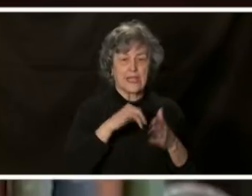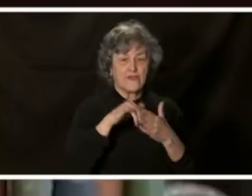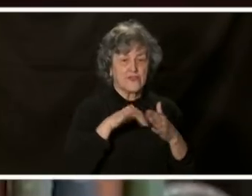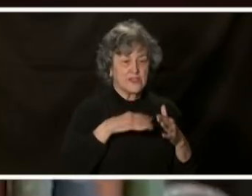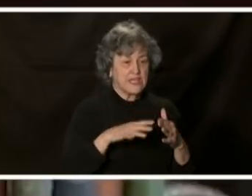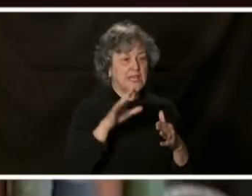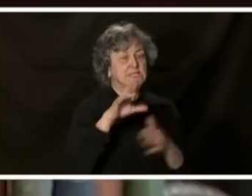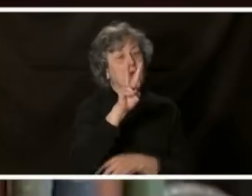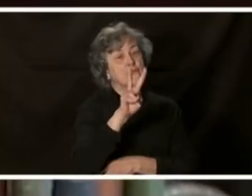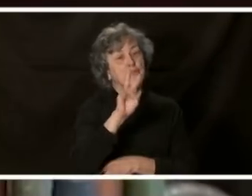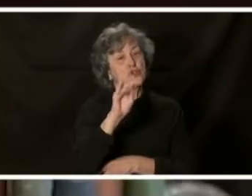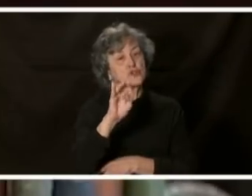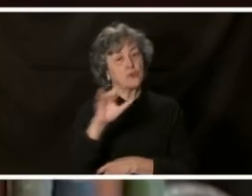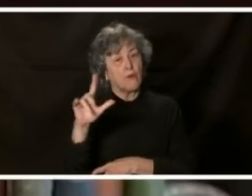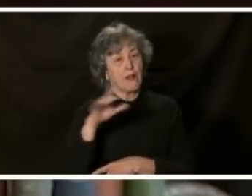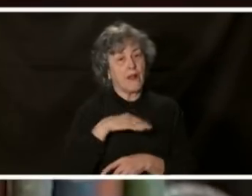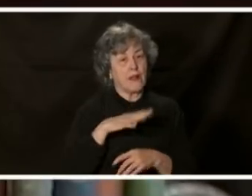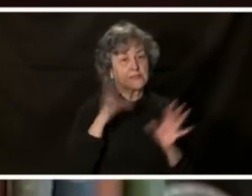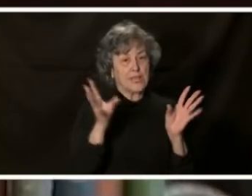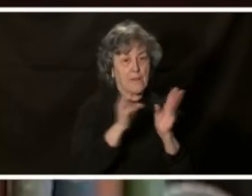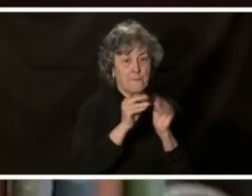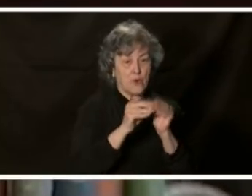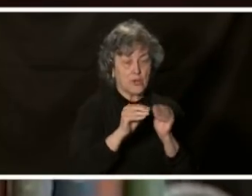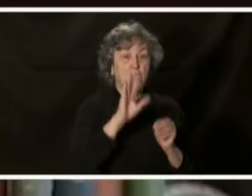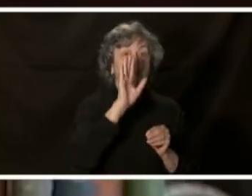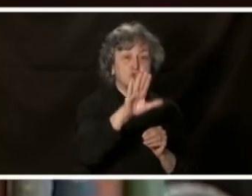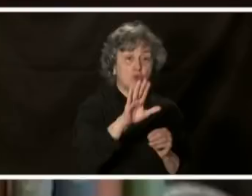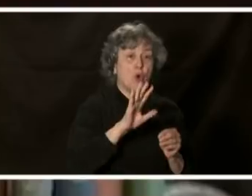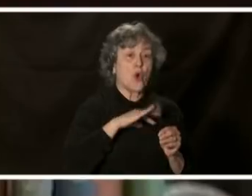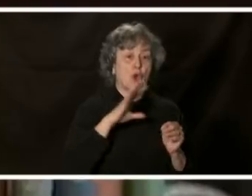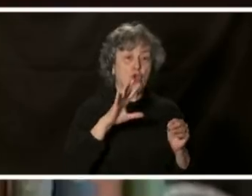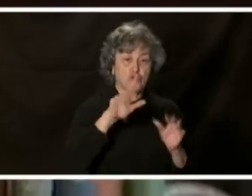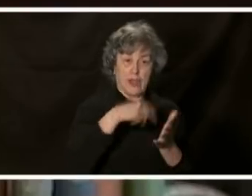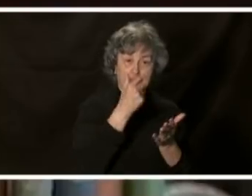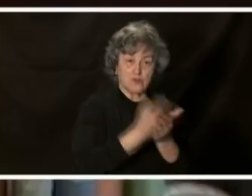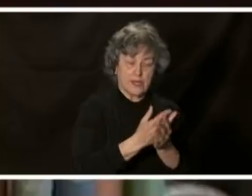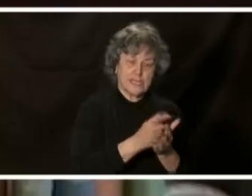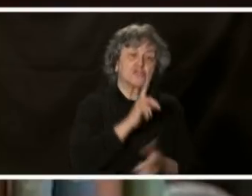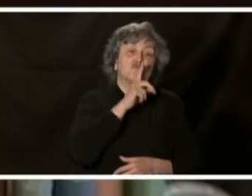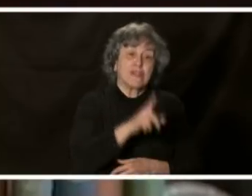YOUR COMMENCEMENT IS DECIDEDLY REAL AND HARD-EARNED.